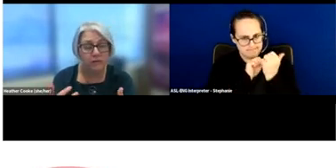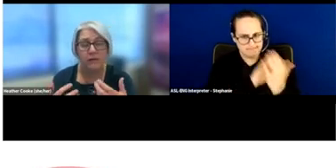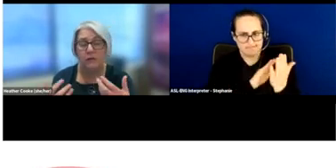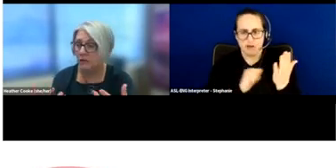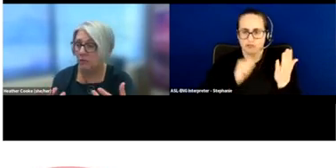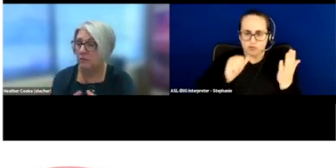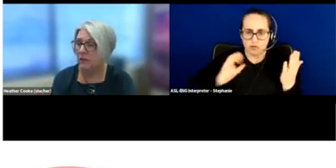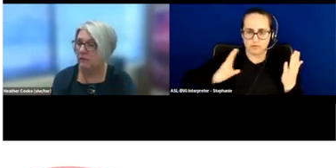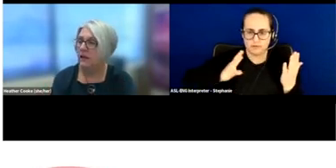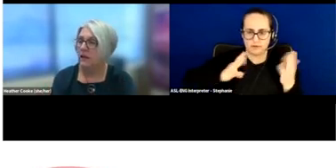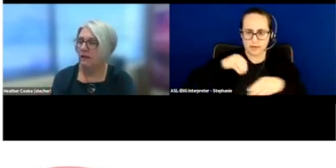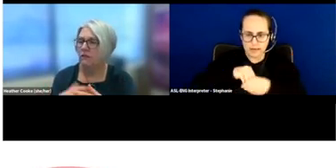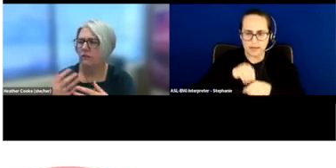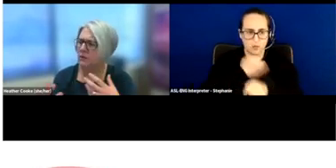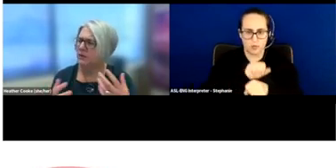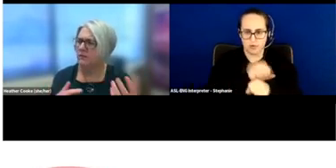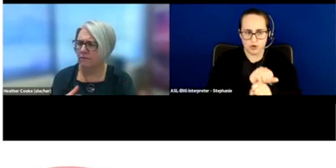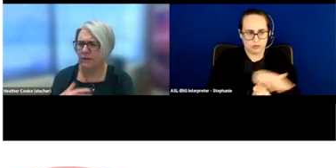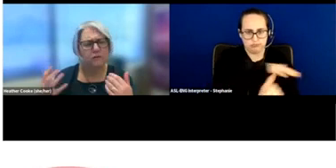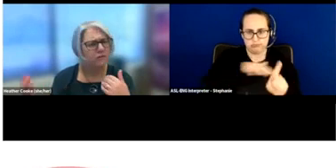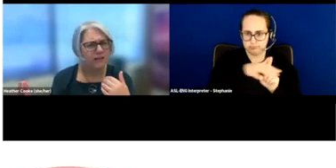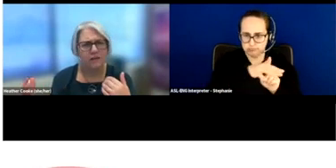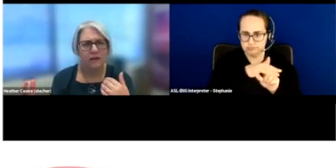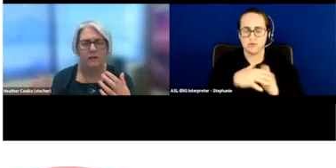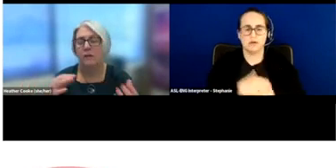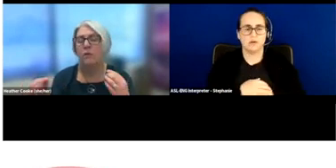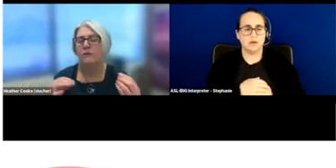so there's books, videos, Ted Talks. And what we've tried to